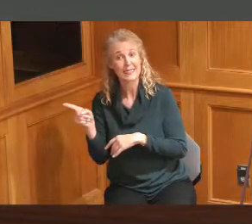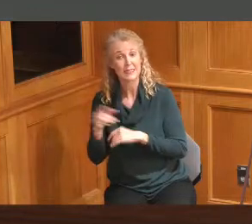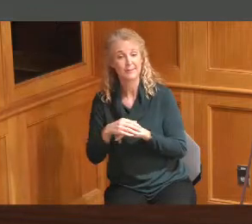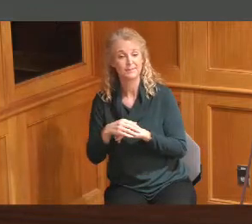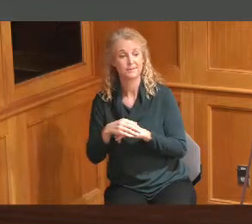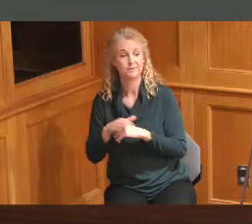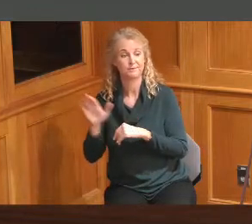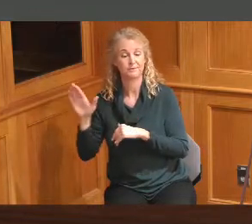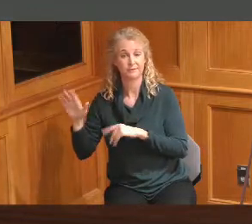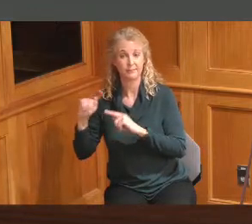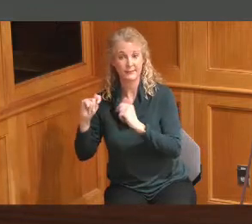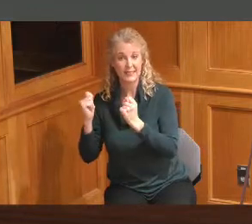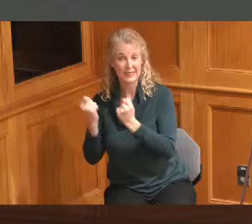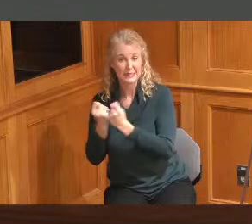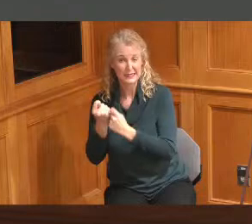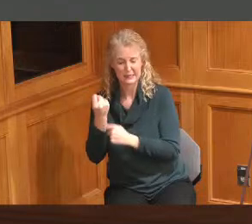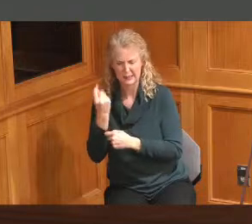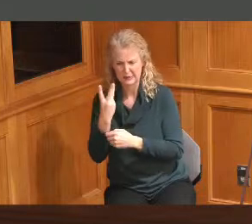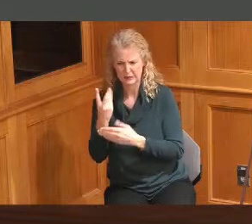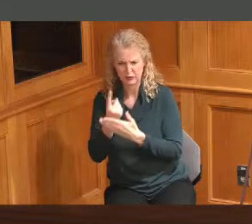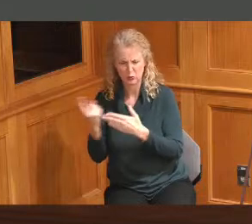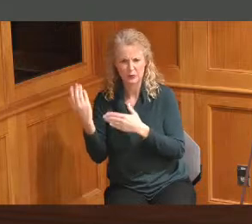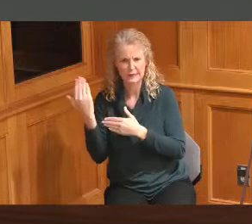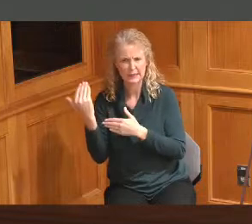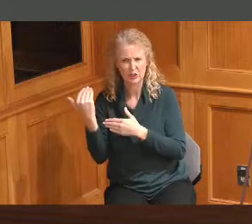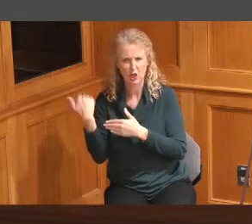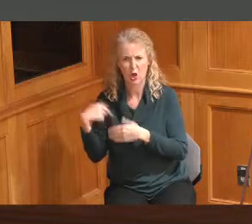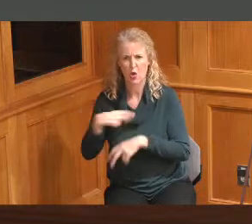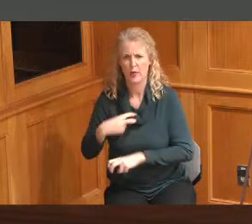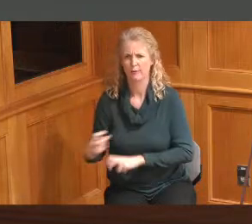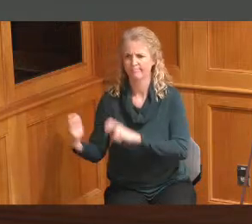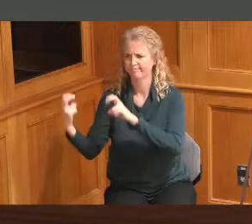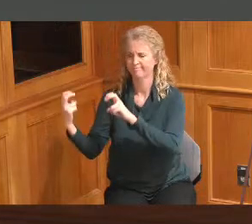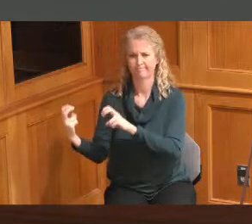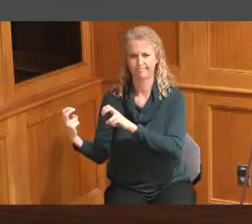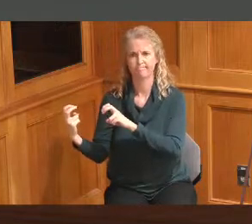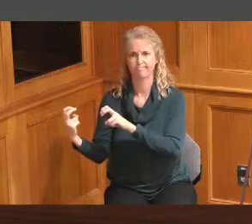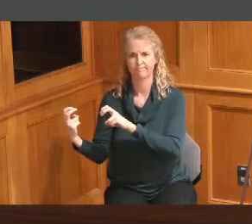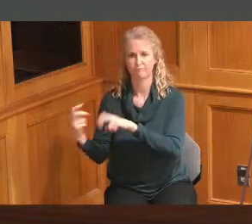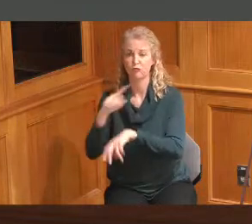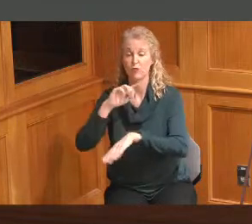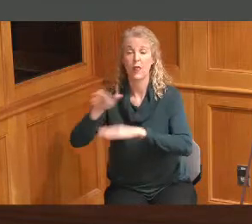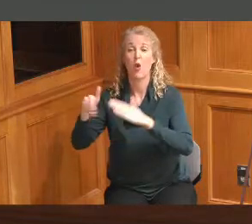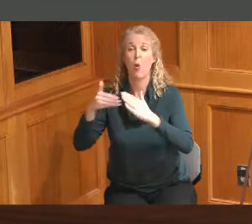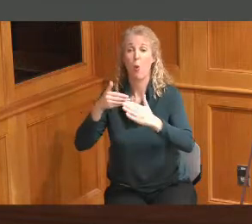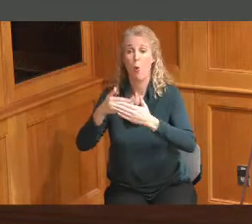his team came in a couple weeks ago we sat down with you all the Administrative contacts at the